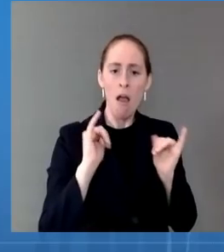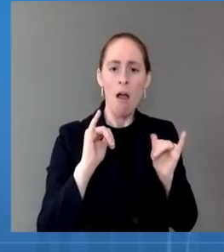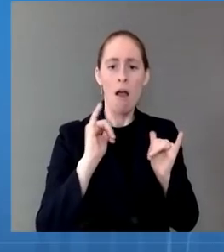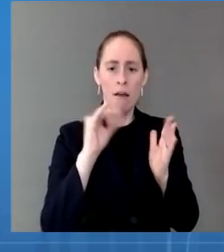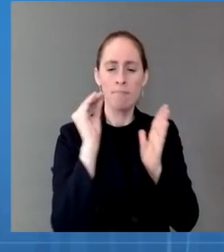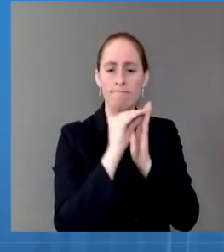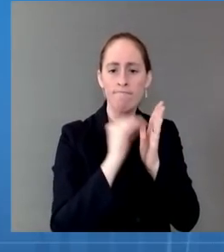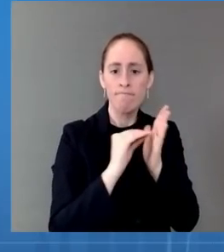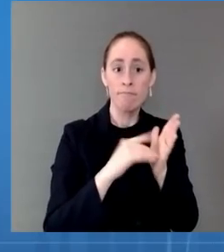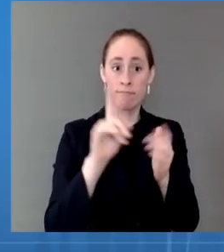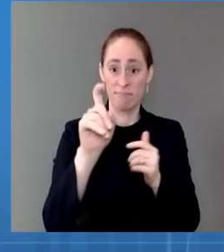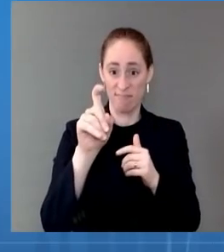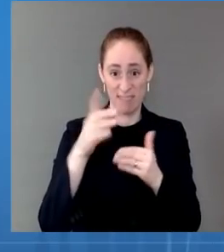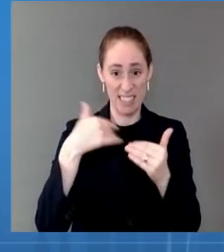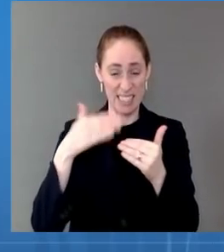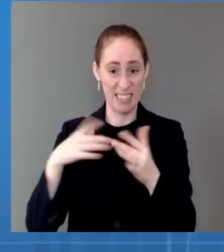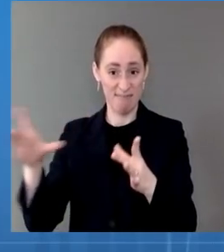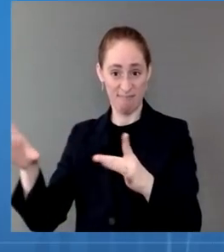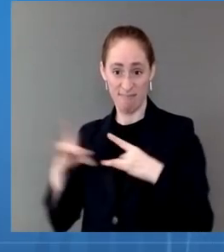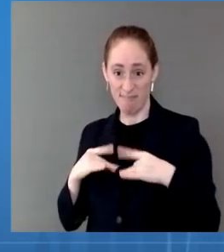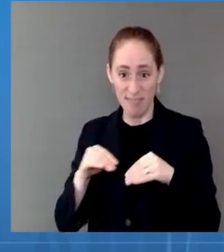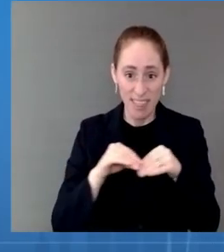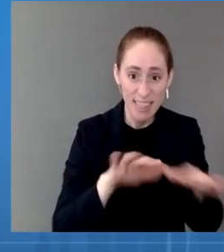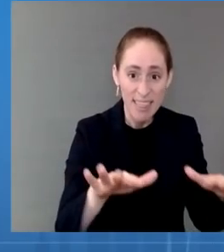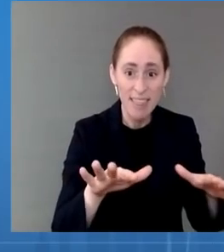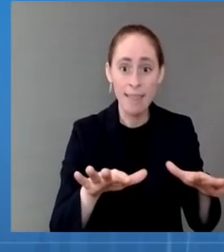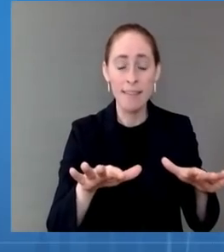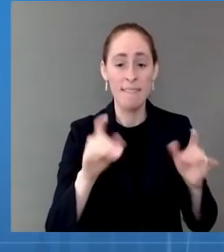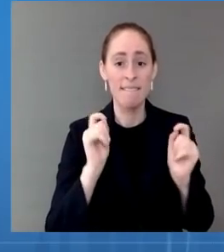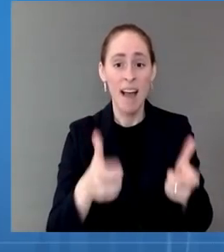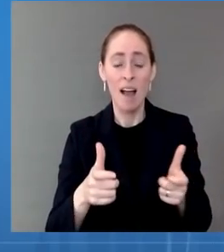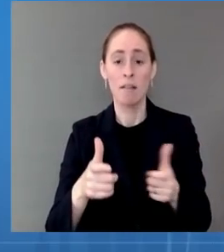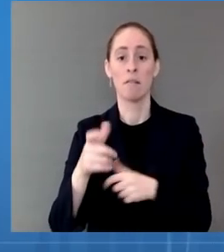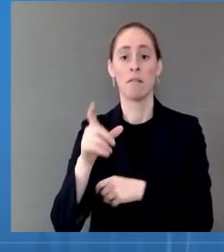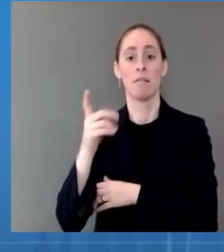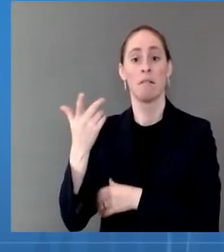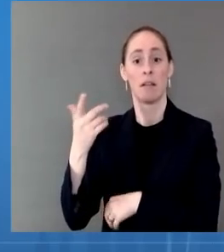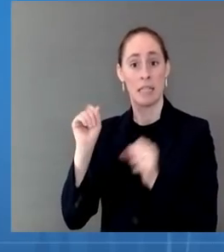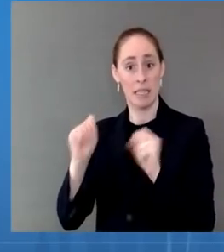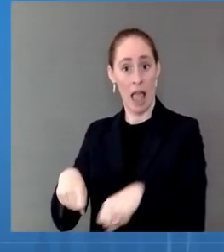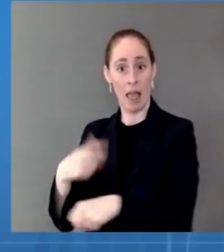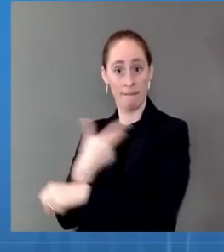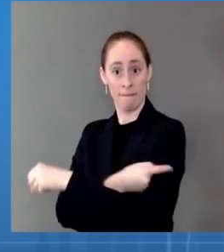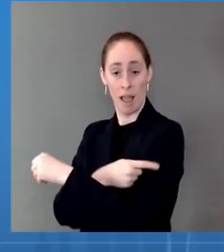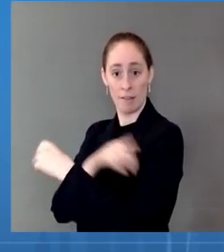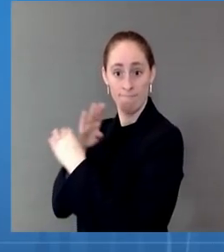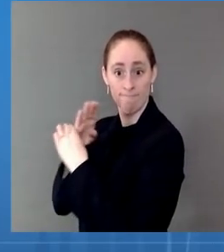Although we don't have all the answers on the Omicron variant, initial data suggest that COVID-19